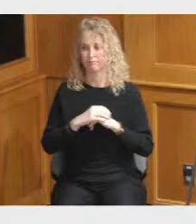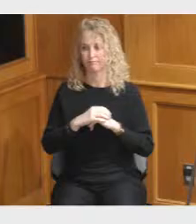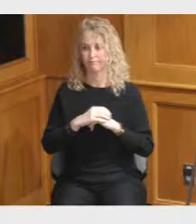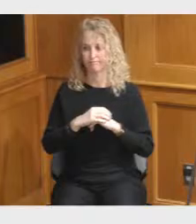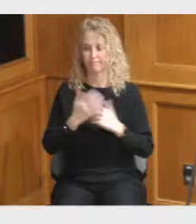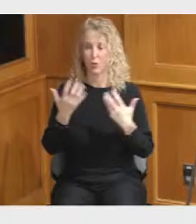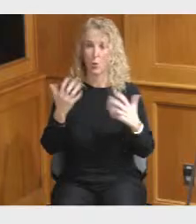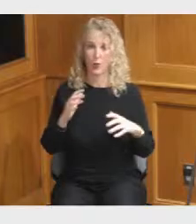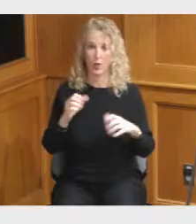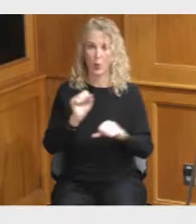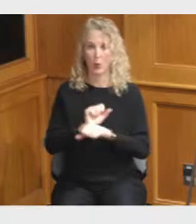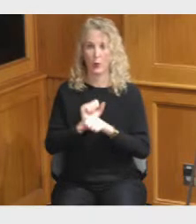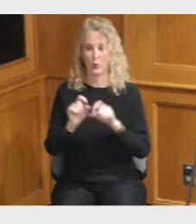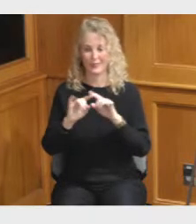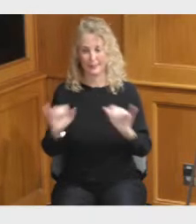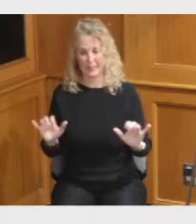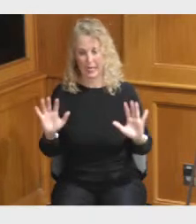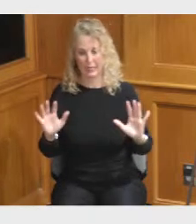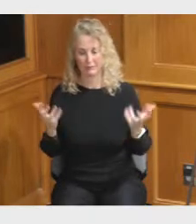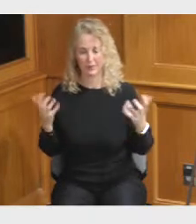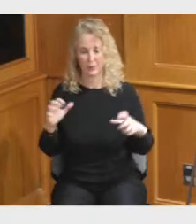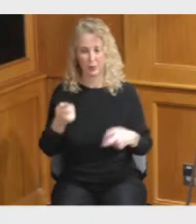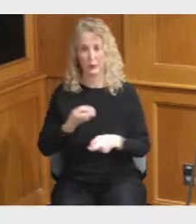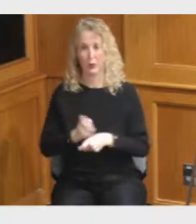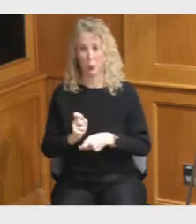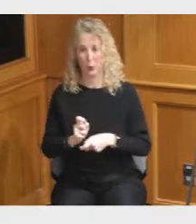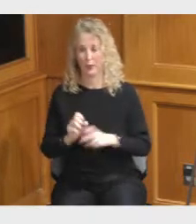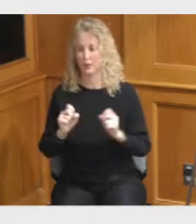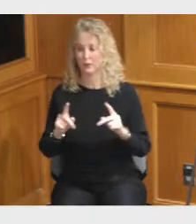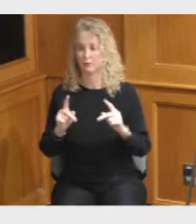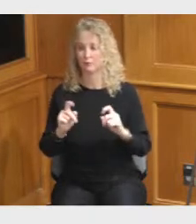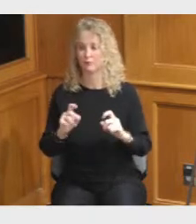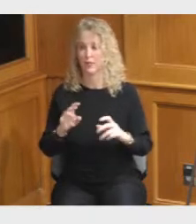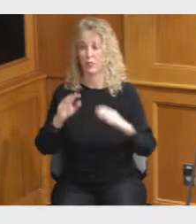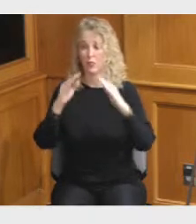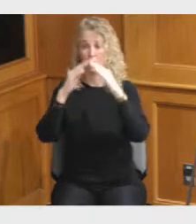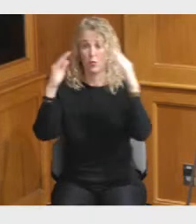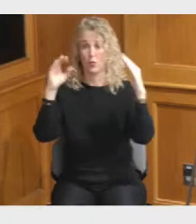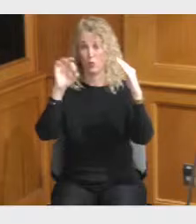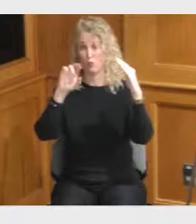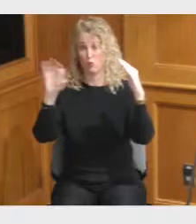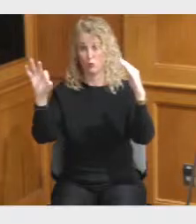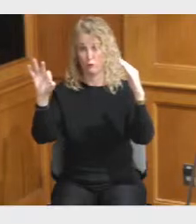not touching back on it later at date the storm shelter roof is doing at the end of this month